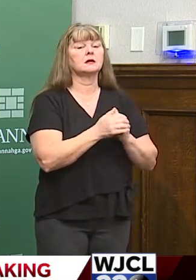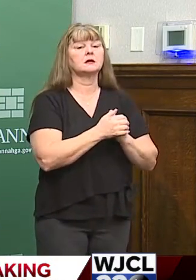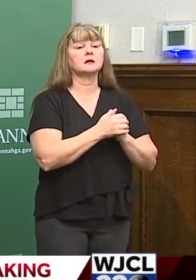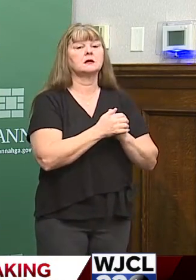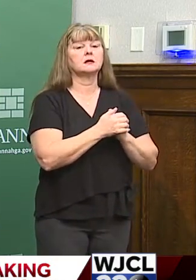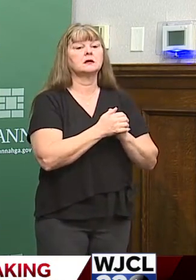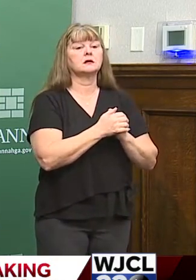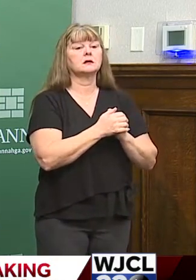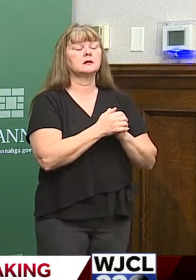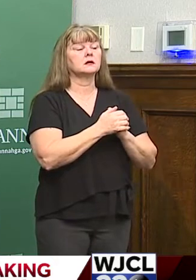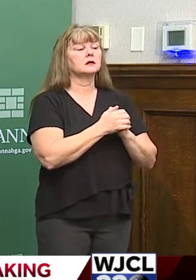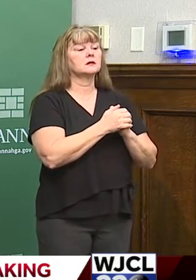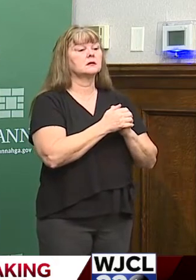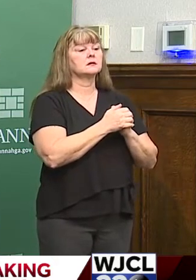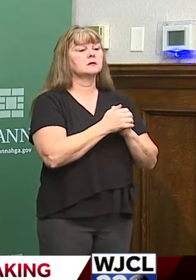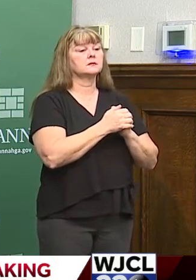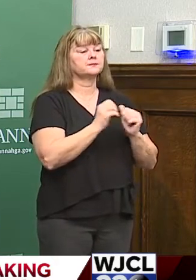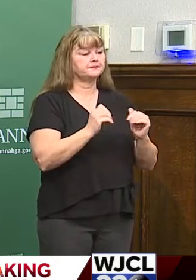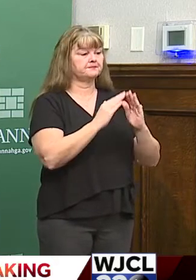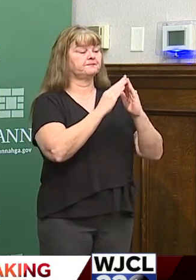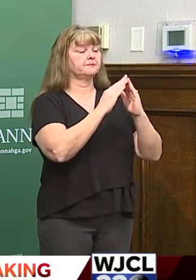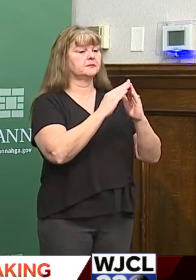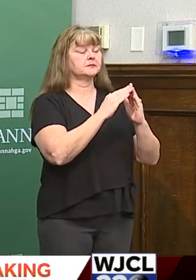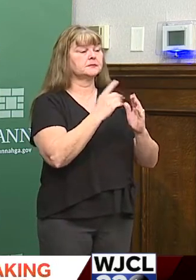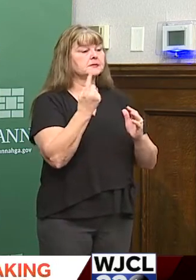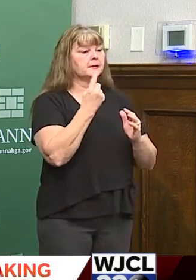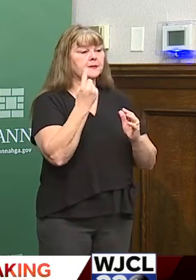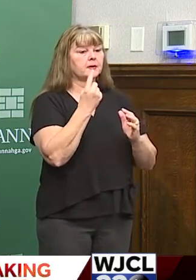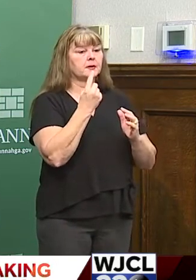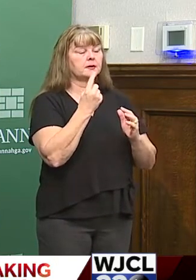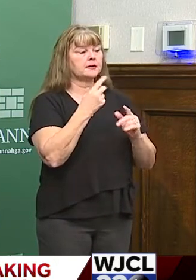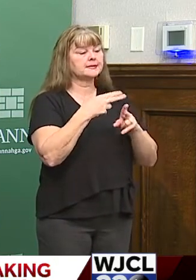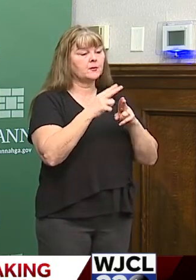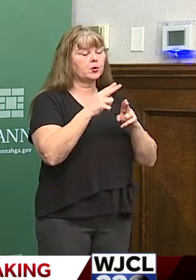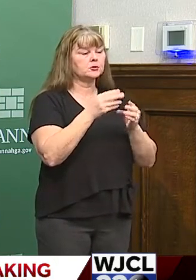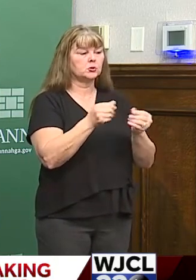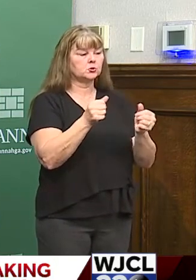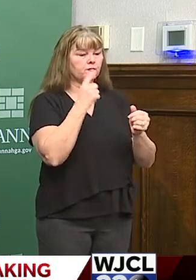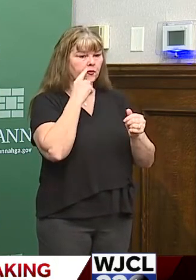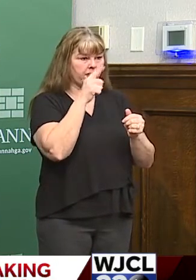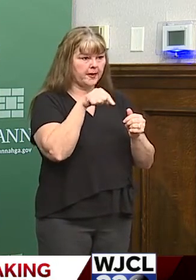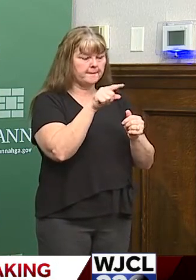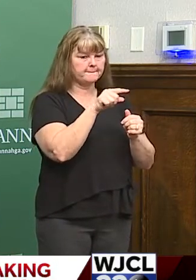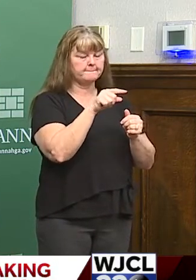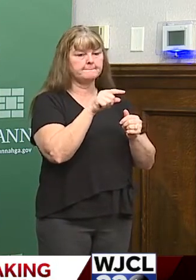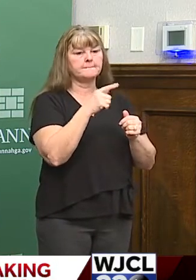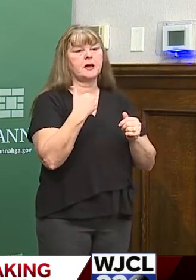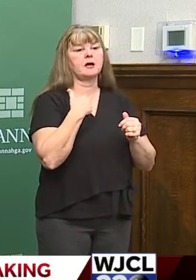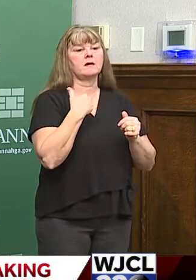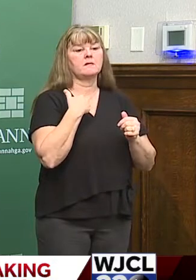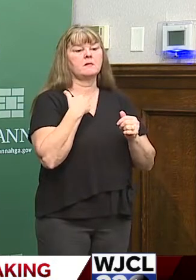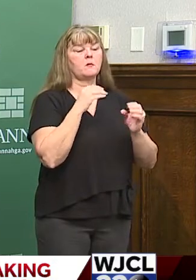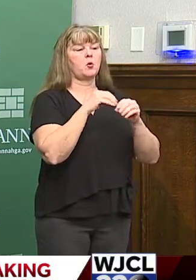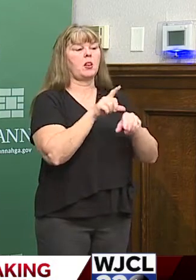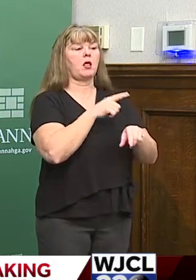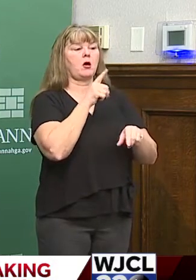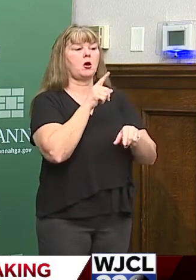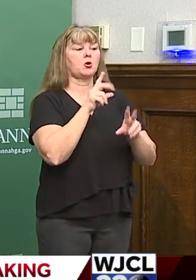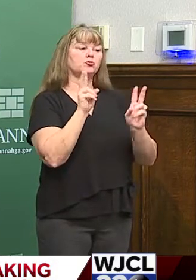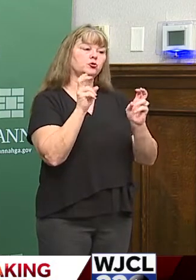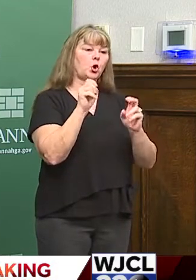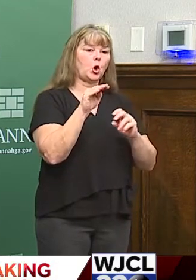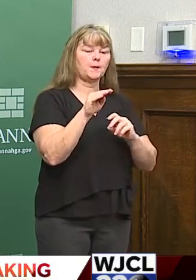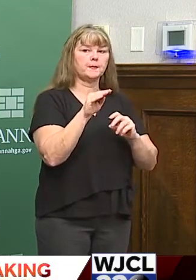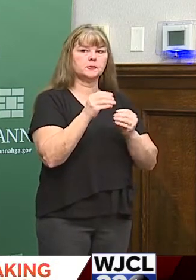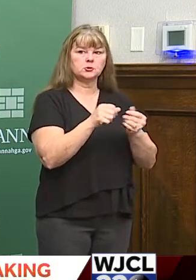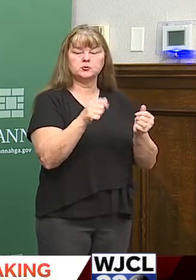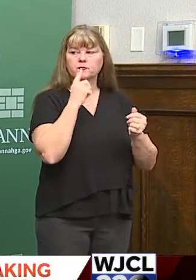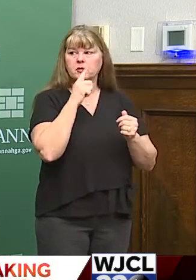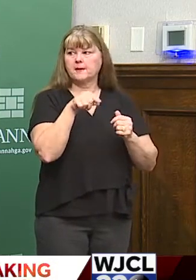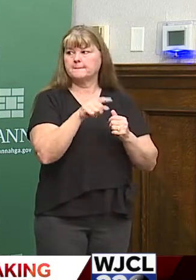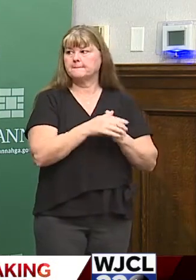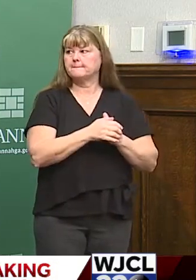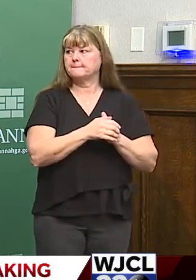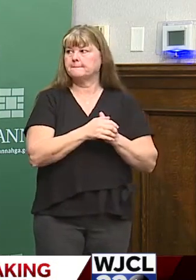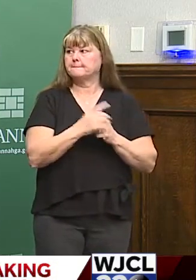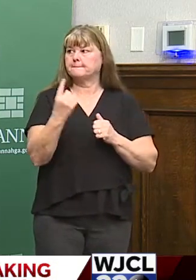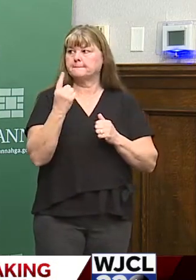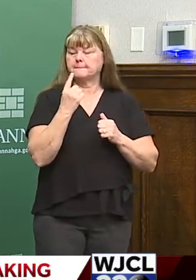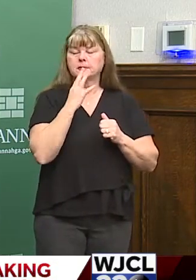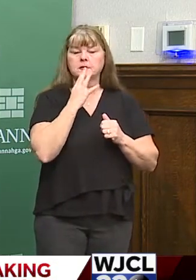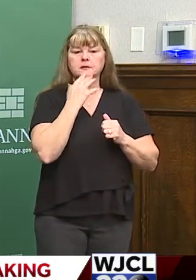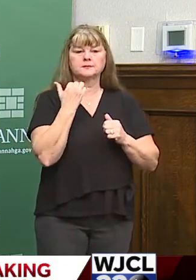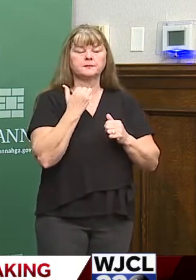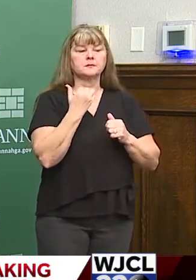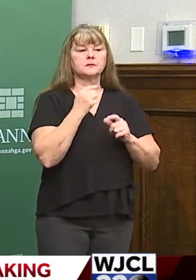ONE, TO IDENTIFY AND STAFF UP INFRASTRUCTURE UP AND STAFF UP NOT ONLY A TEMPORARY SOLUTION THAT WILL LEAD TO A LONGER TERM SOLUTION.